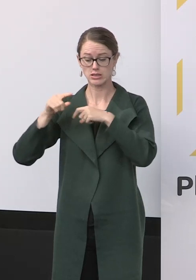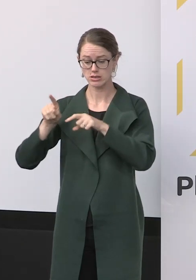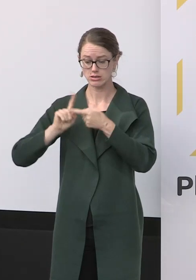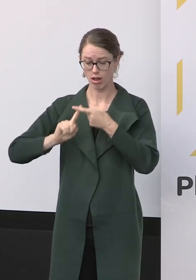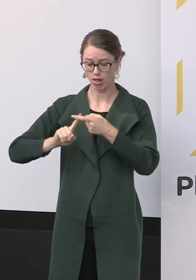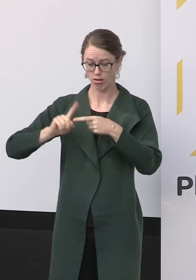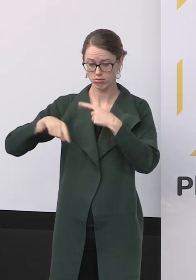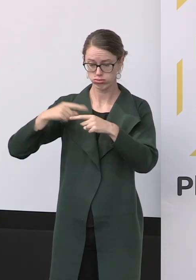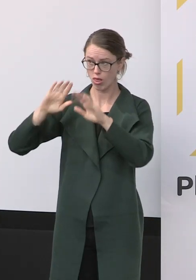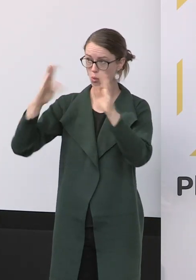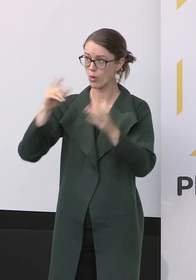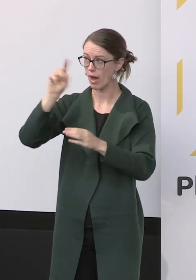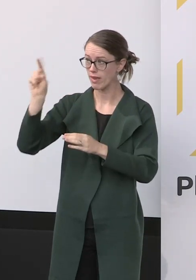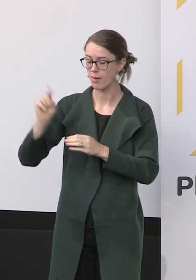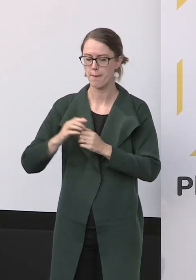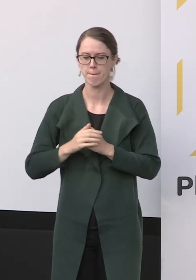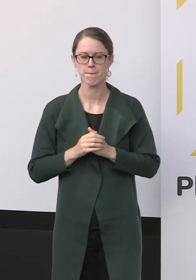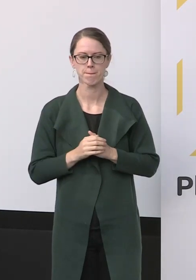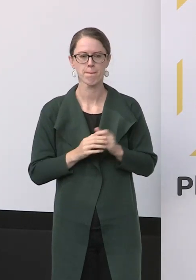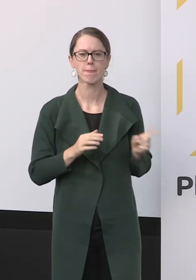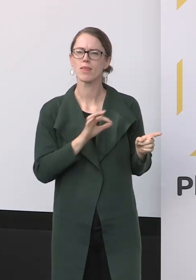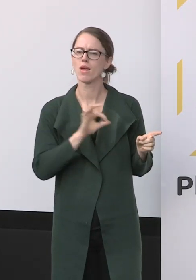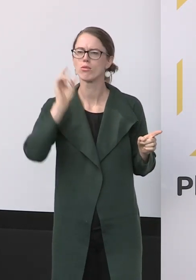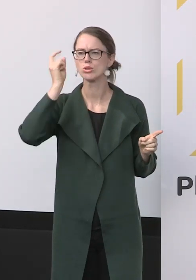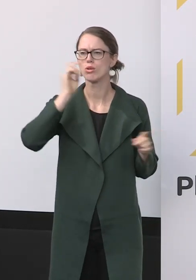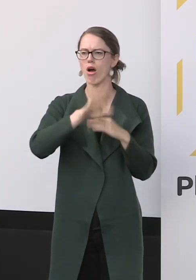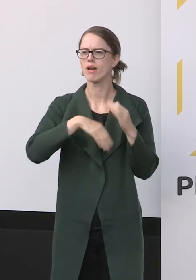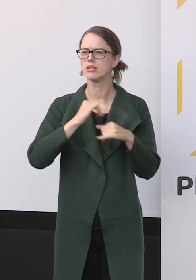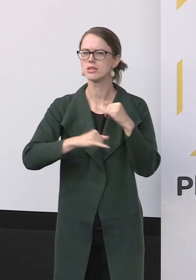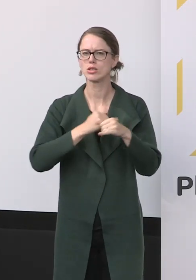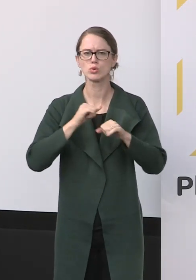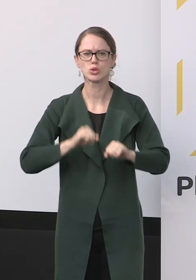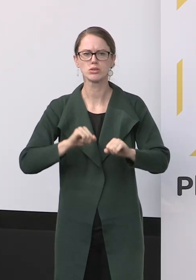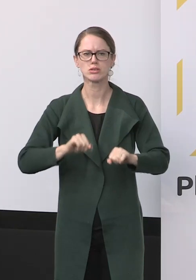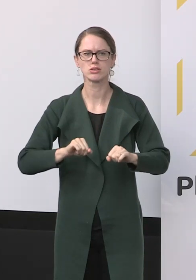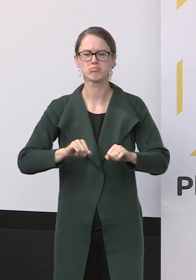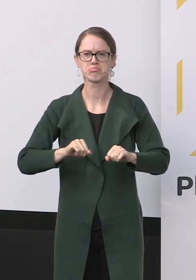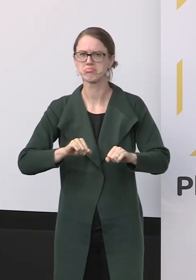concerns about that, given that COVID is far from over in much of the rest of the world?